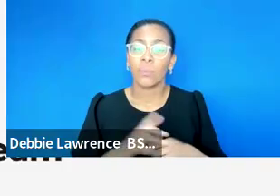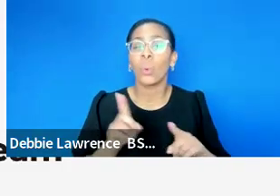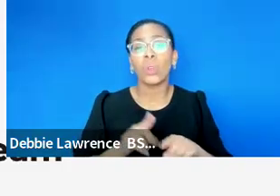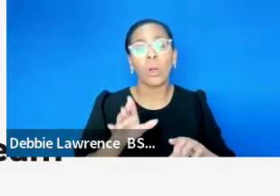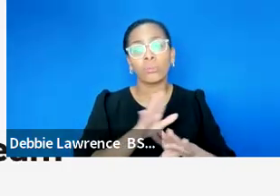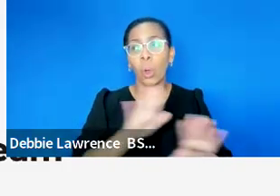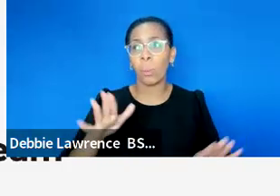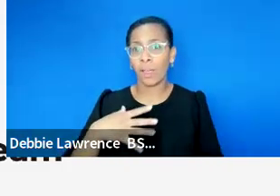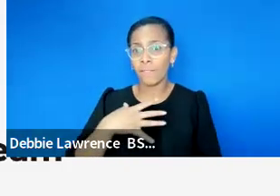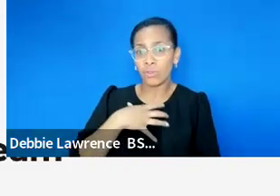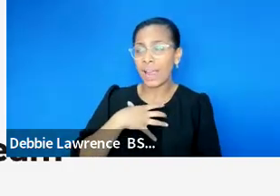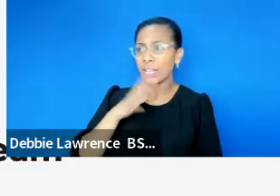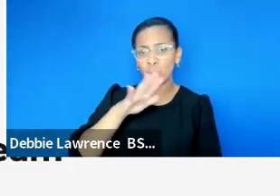up and raise issues with senior leaders.